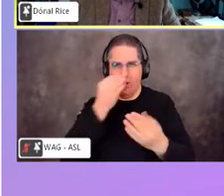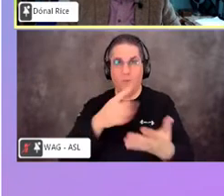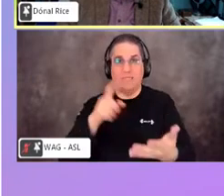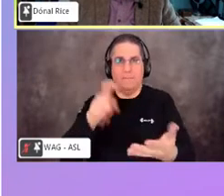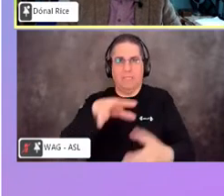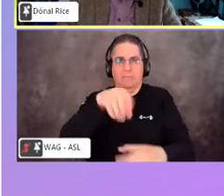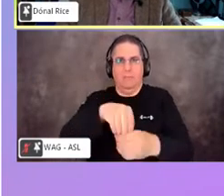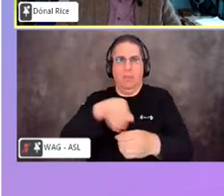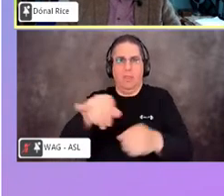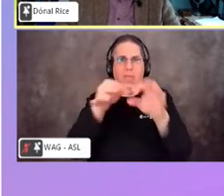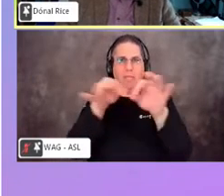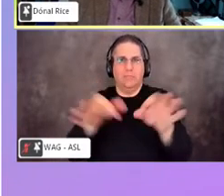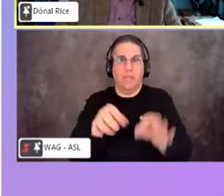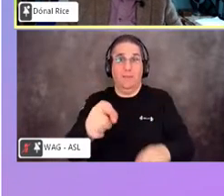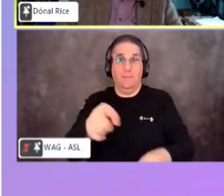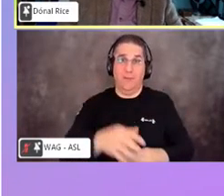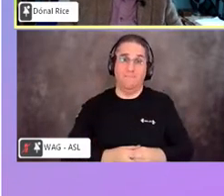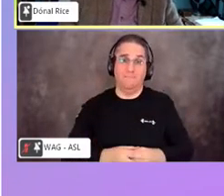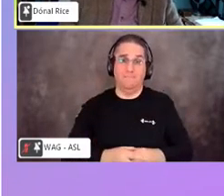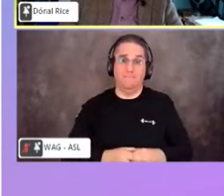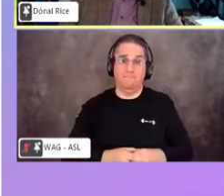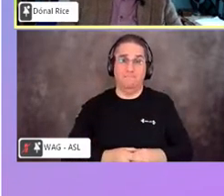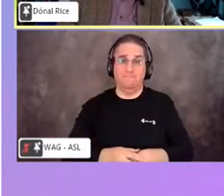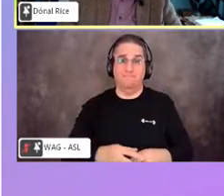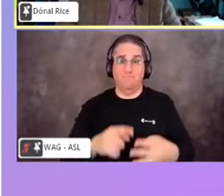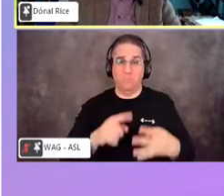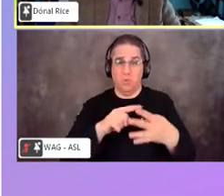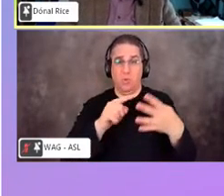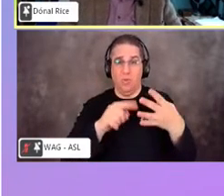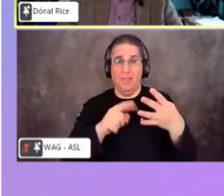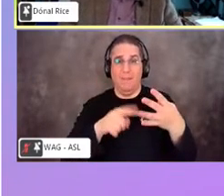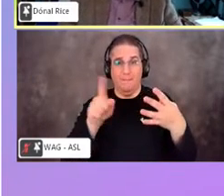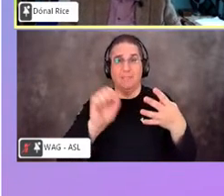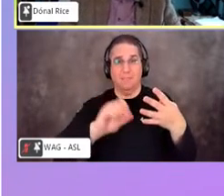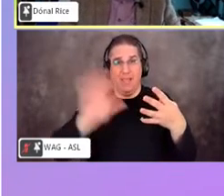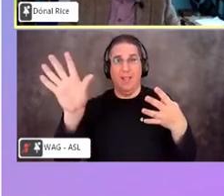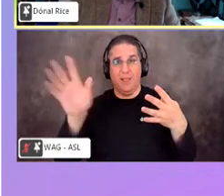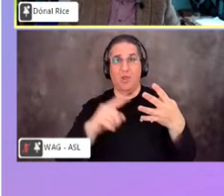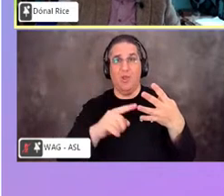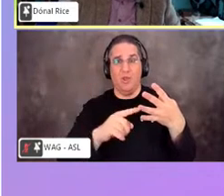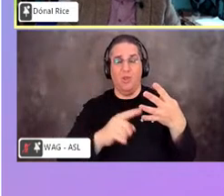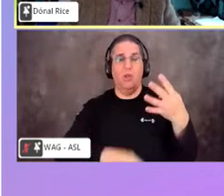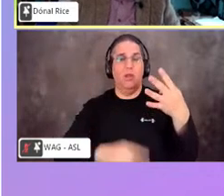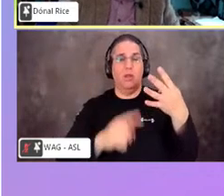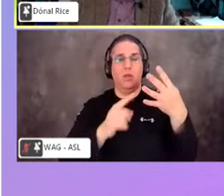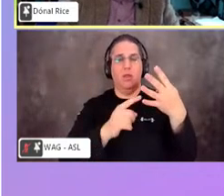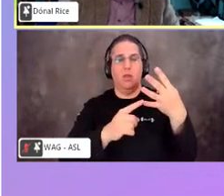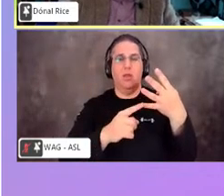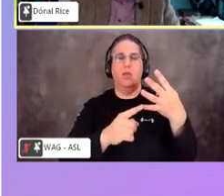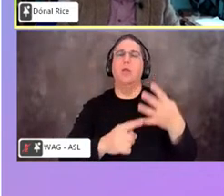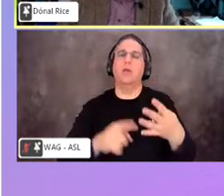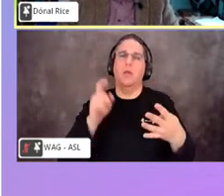About the accessibility of the website. While parts of it are not accessible or someone can go to get help, where someone can go to make a complaint